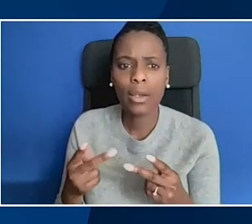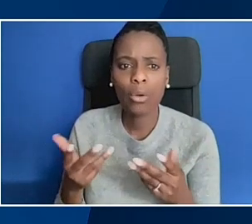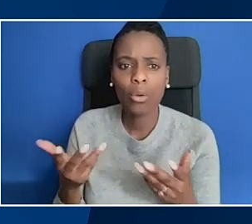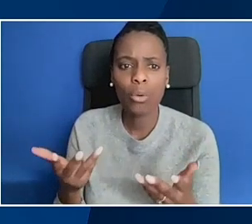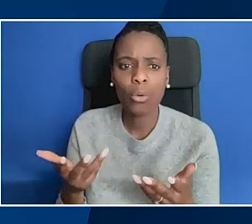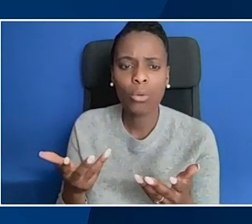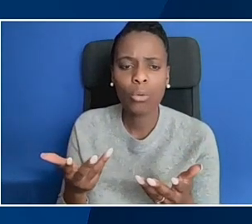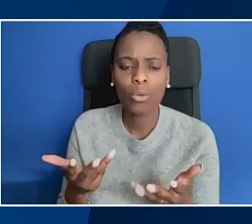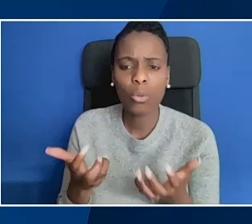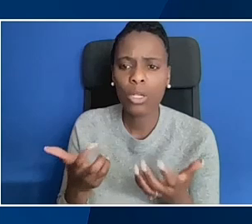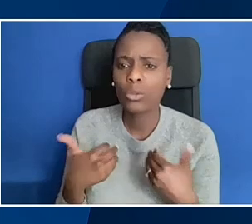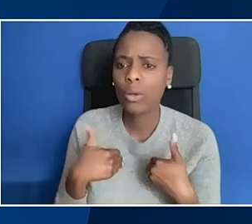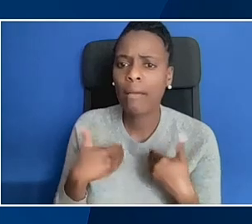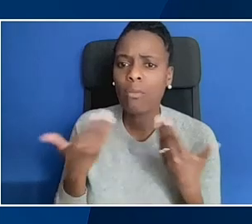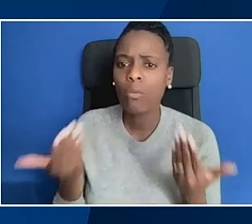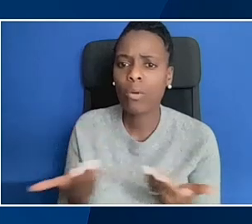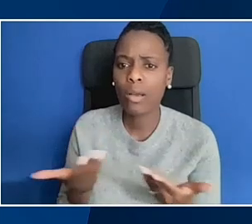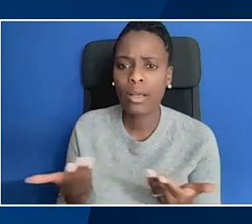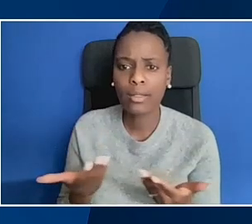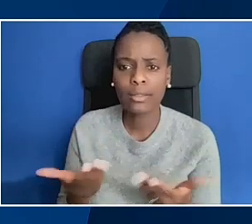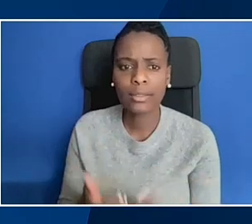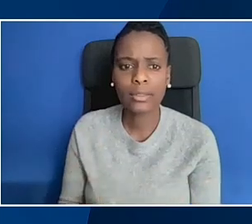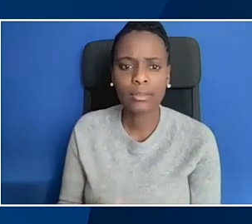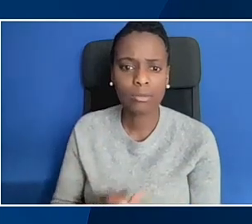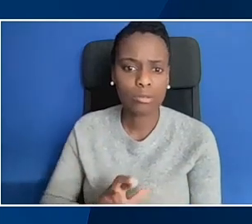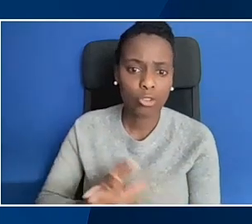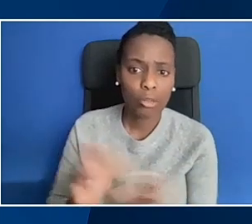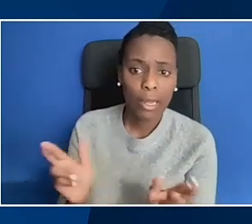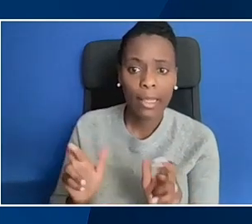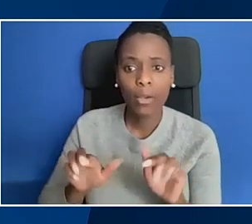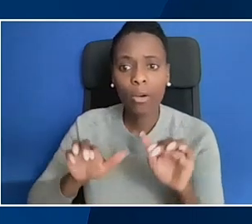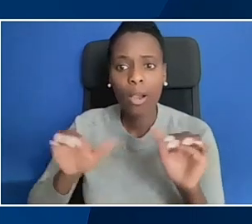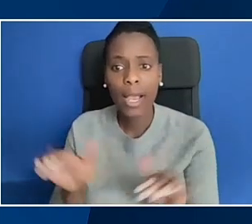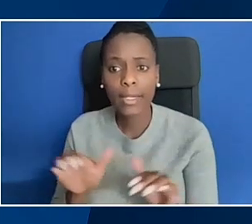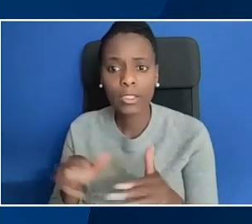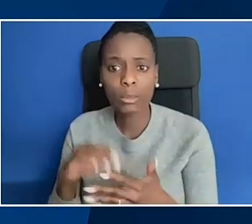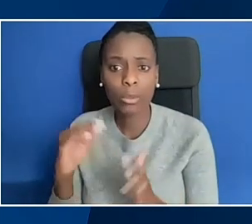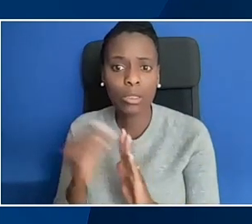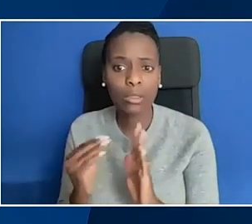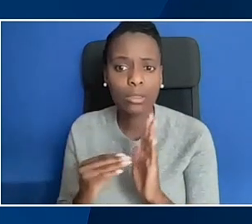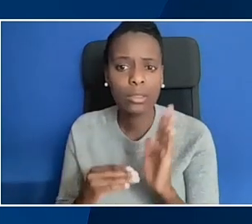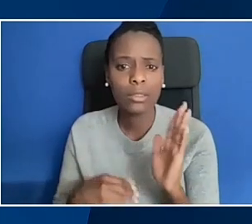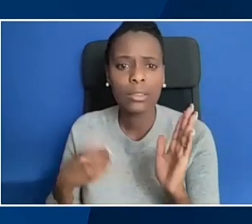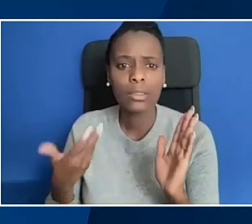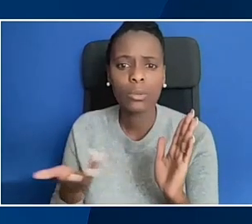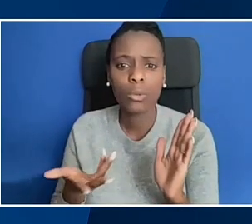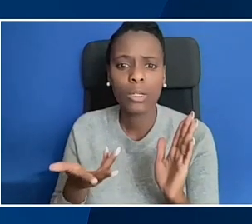have ready in an actionable item for our group?